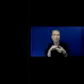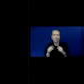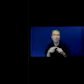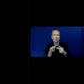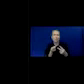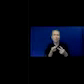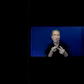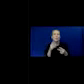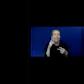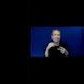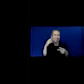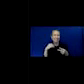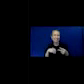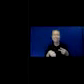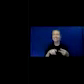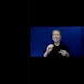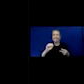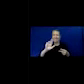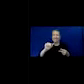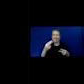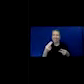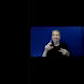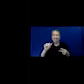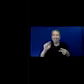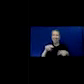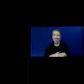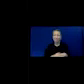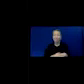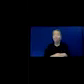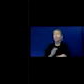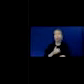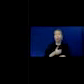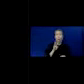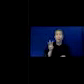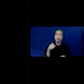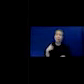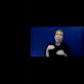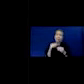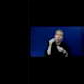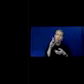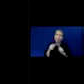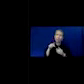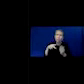On our website, you can find more information about our project, as well as other trainings,